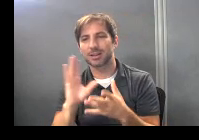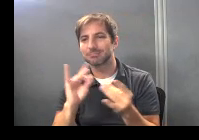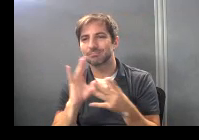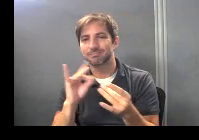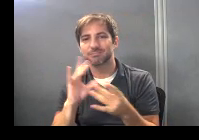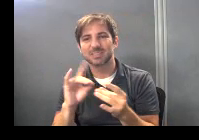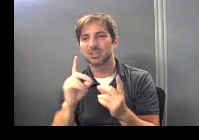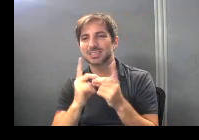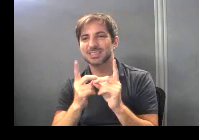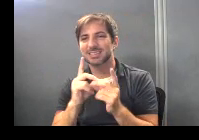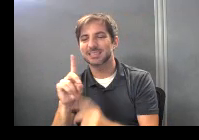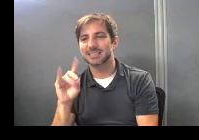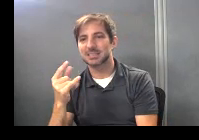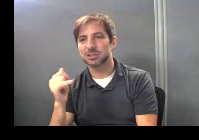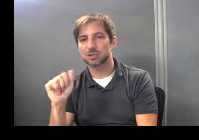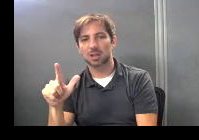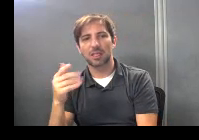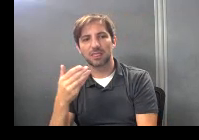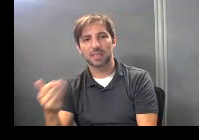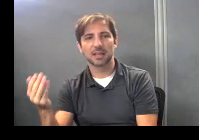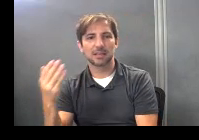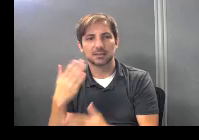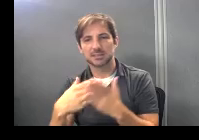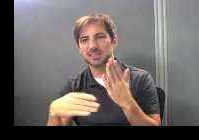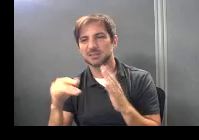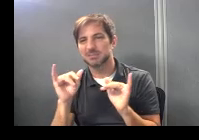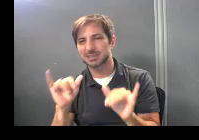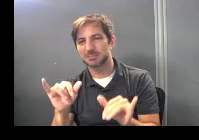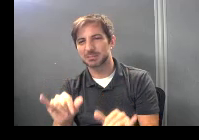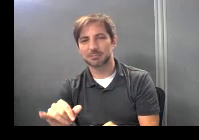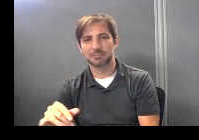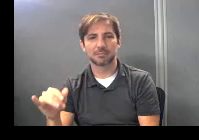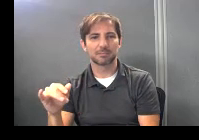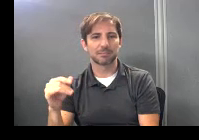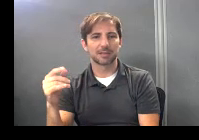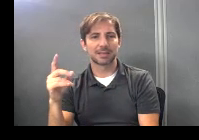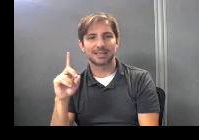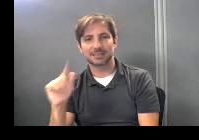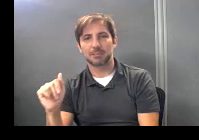SOME DUPLICATION. WEB AIM RESOURCES AND DISABILITY ACCESS SYMBOLS.